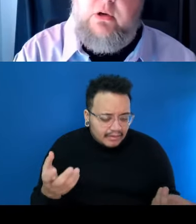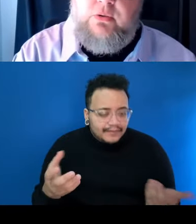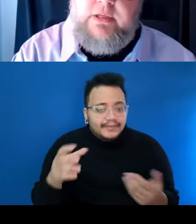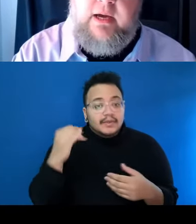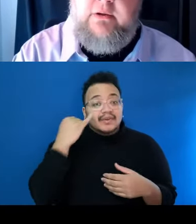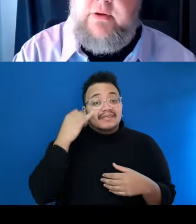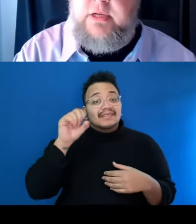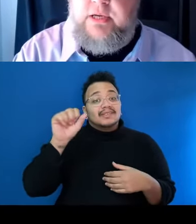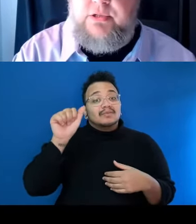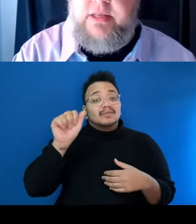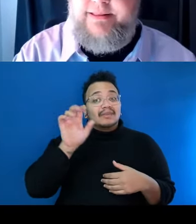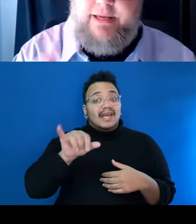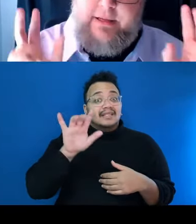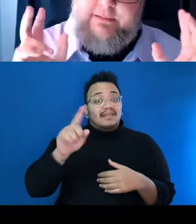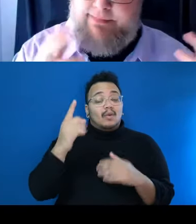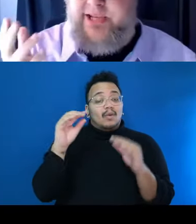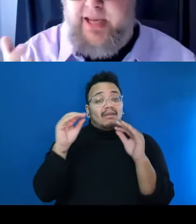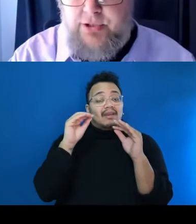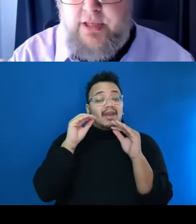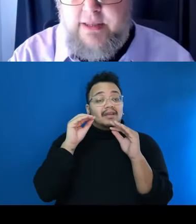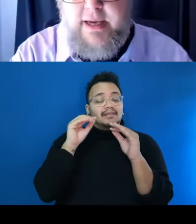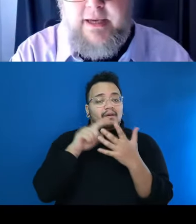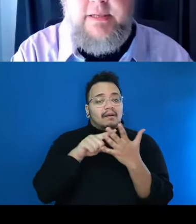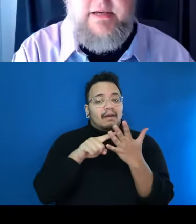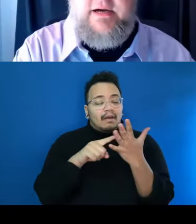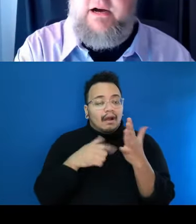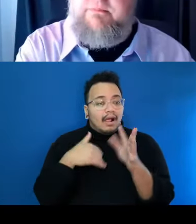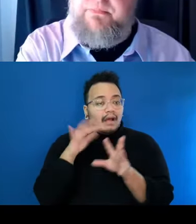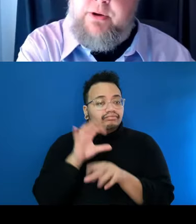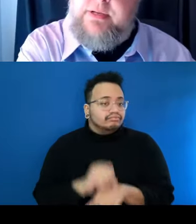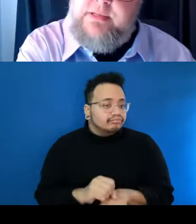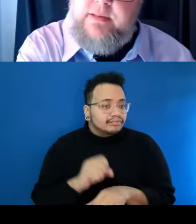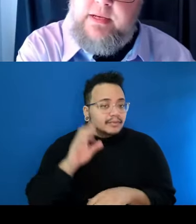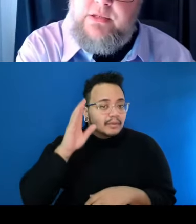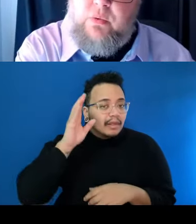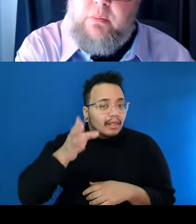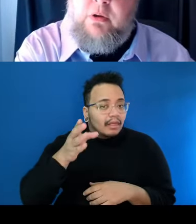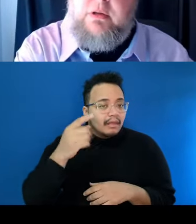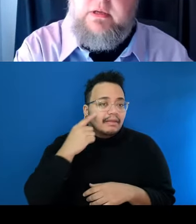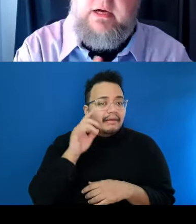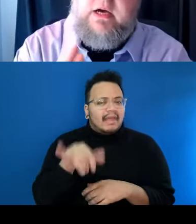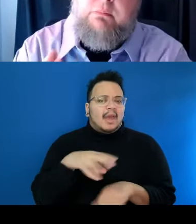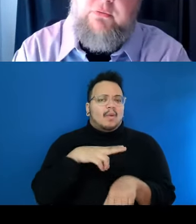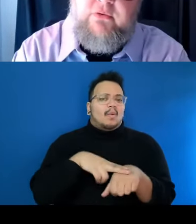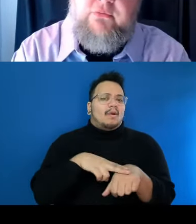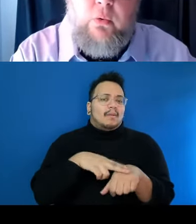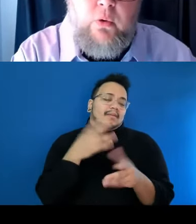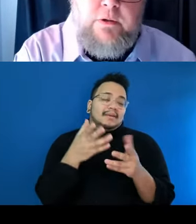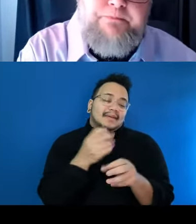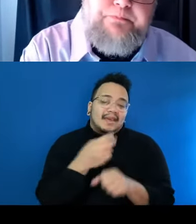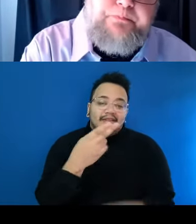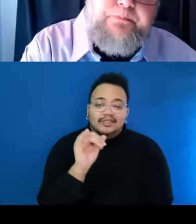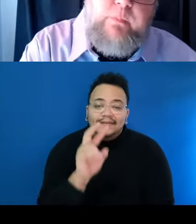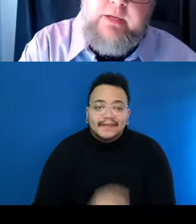is the only kind of education that they get, they're gonna see that as normal moving forward.